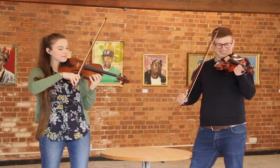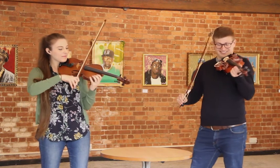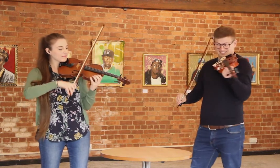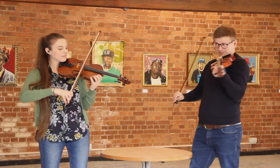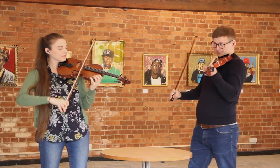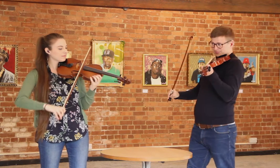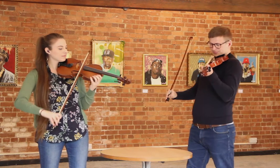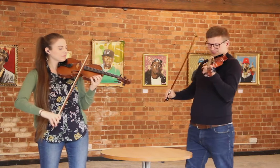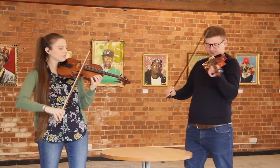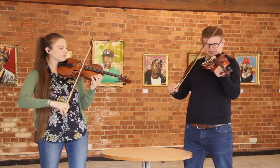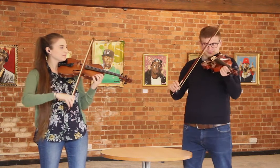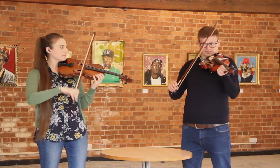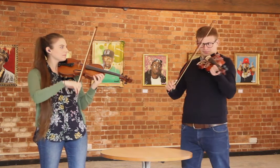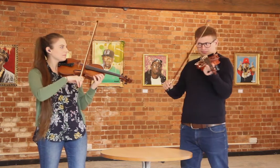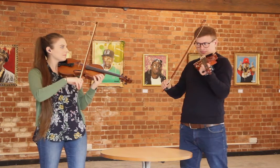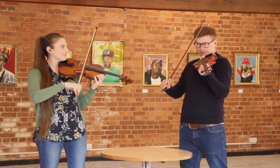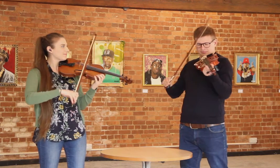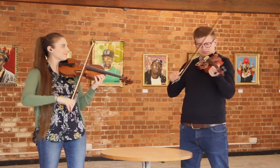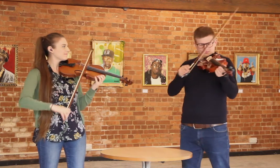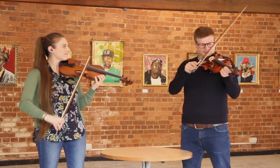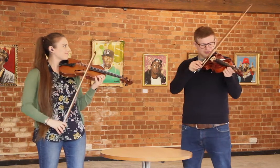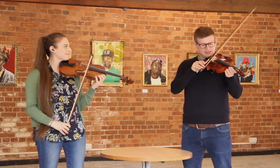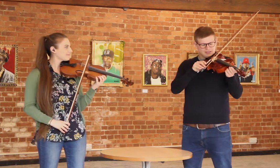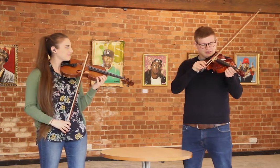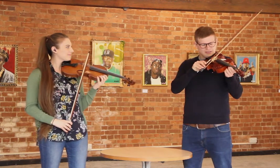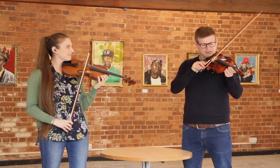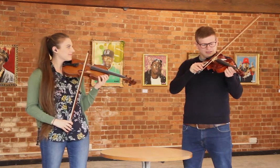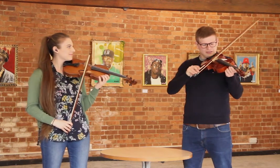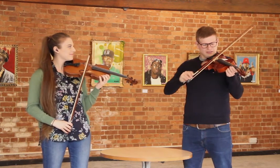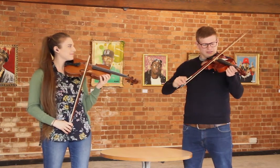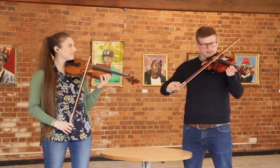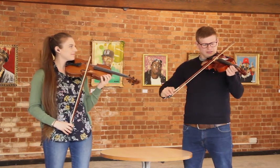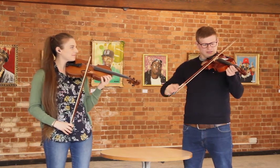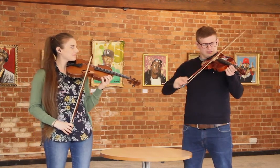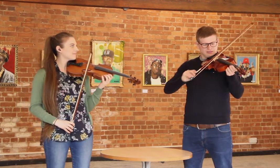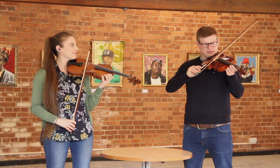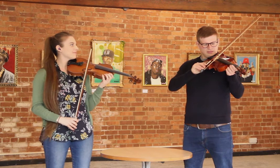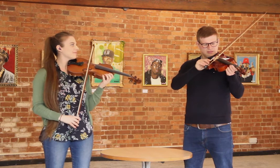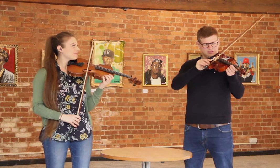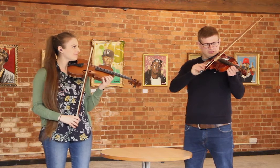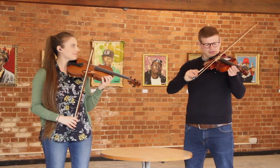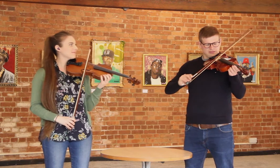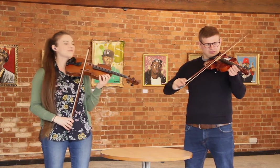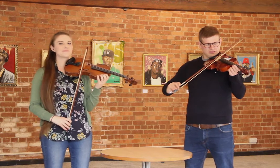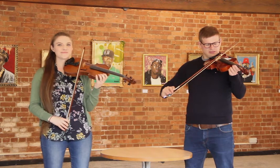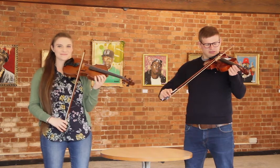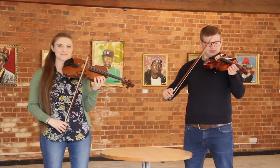VIOLINS PLAYING 'A'